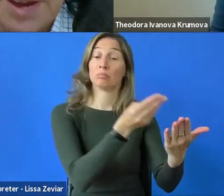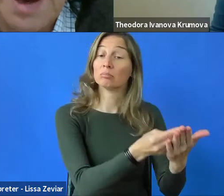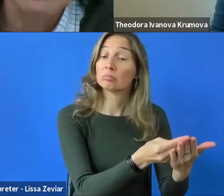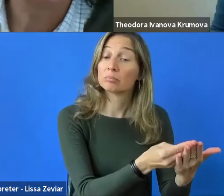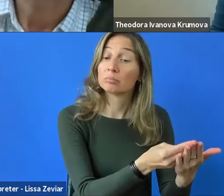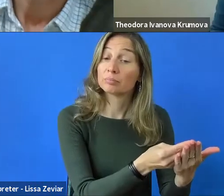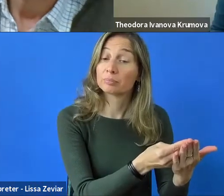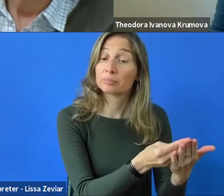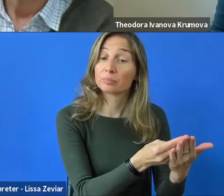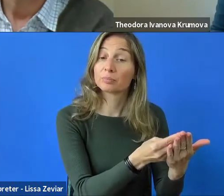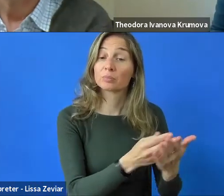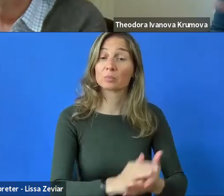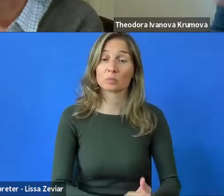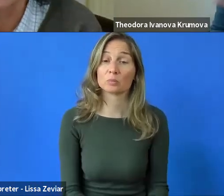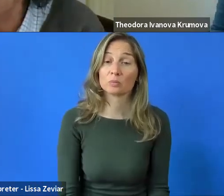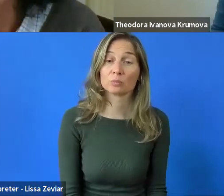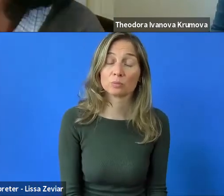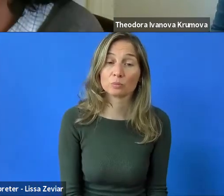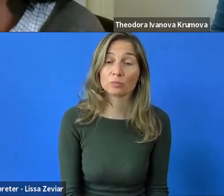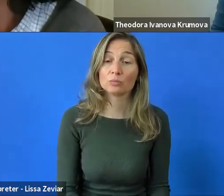If you want to know more about grave and systematic,